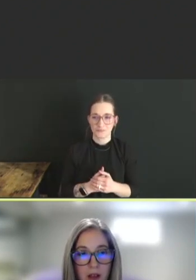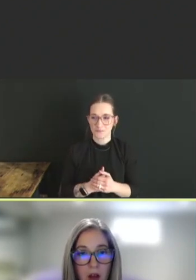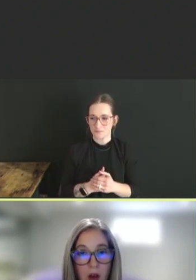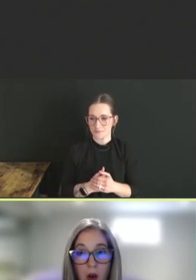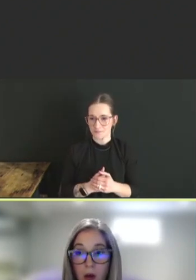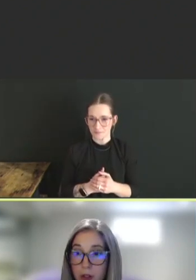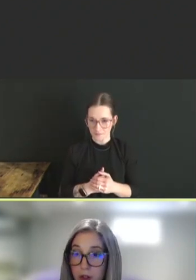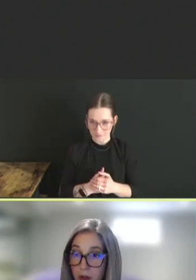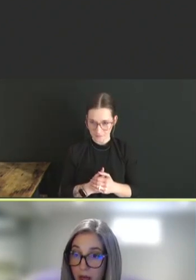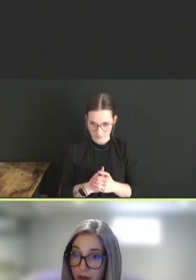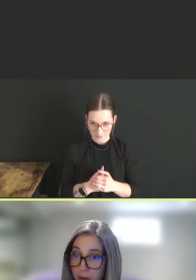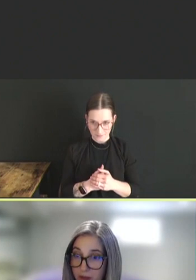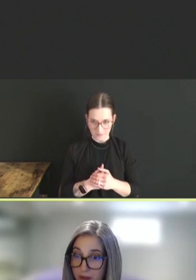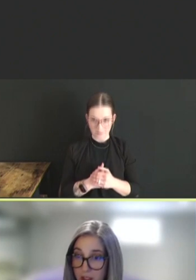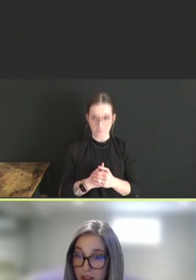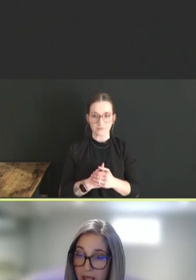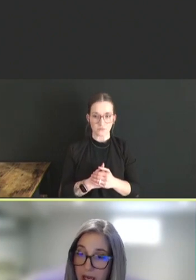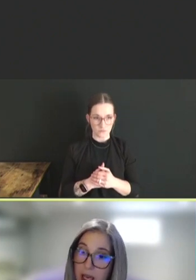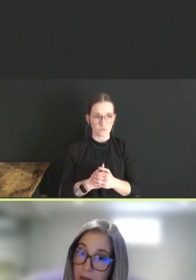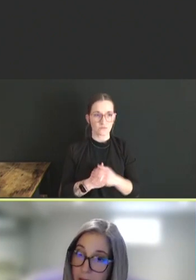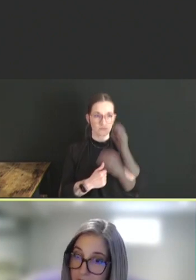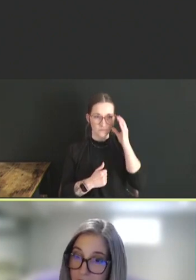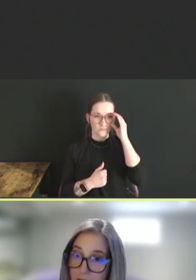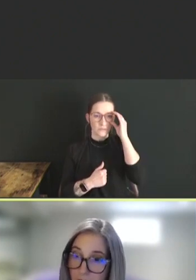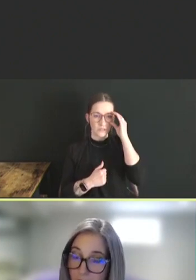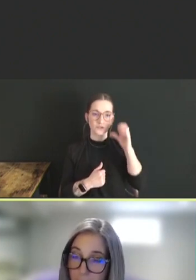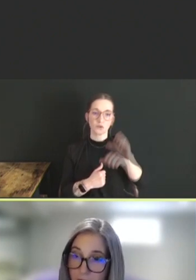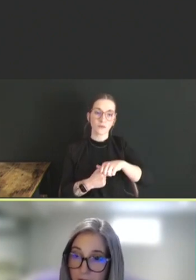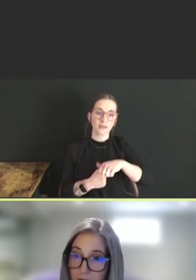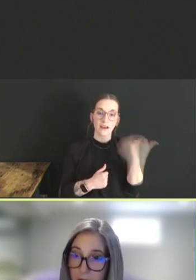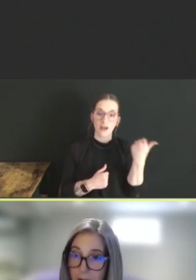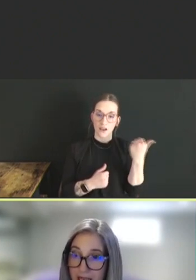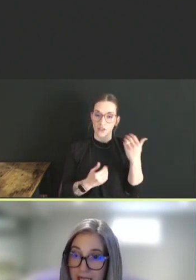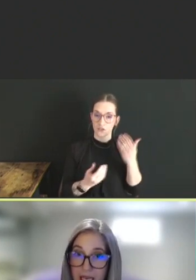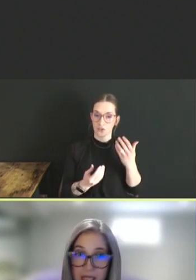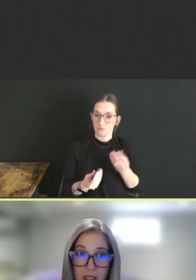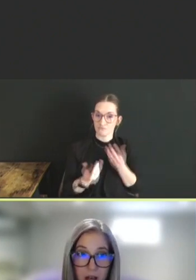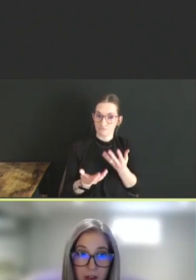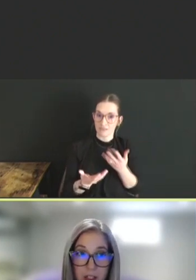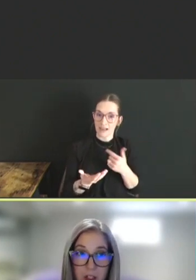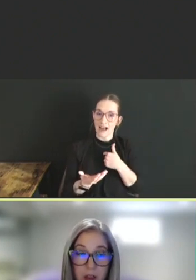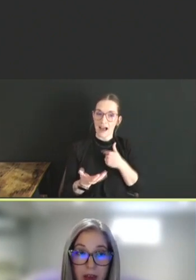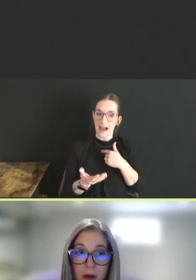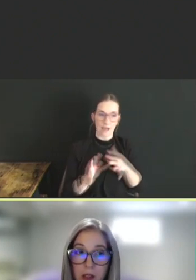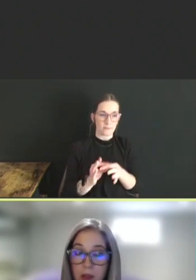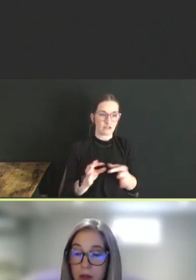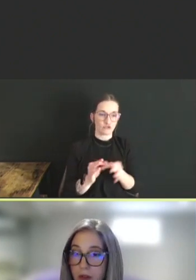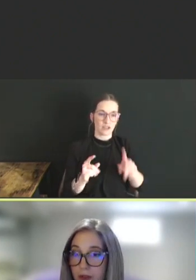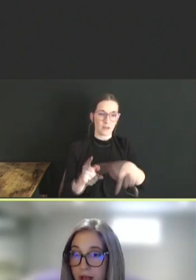So, the other provision that I had mentioned around Medicaid coverage, that will go into